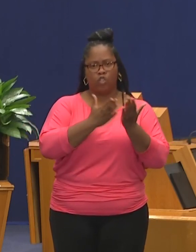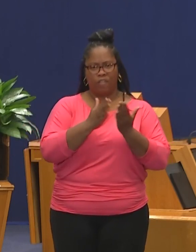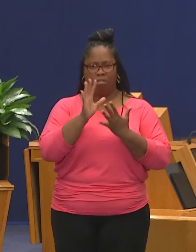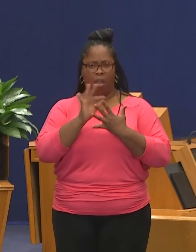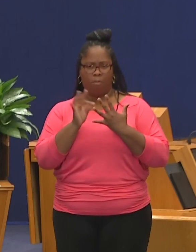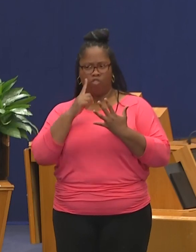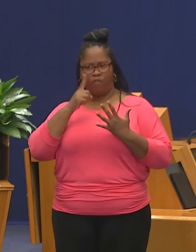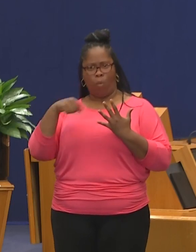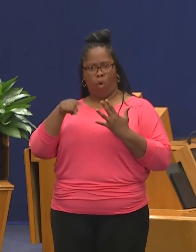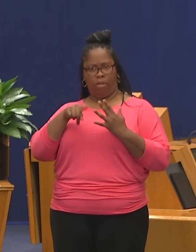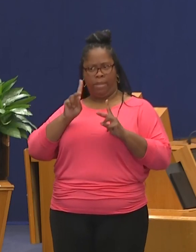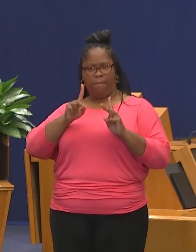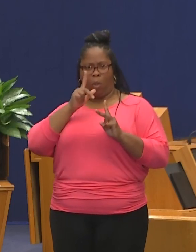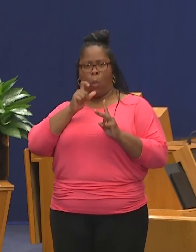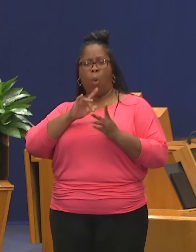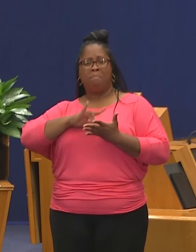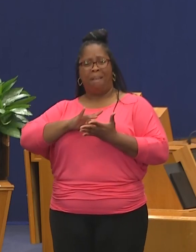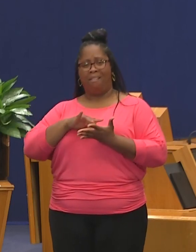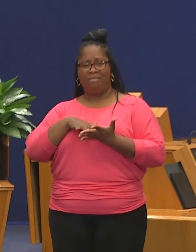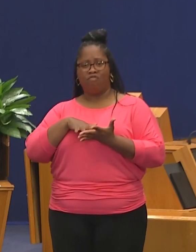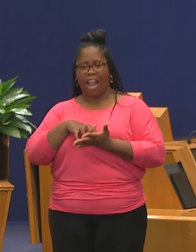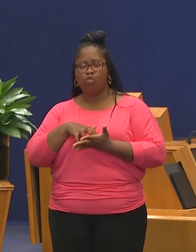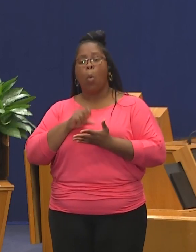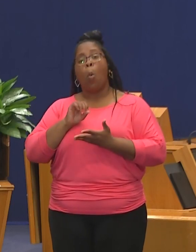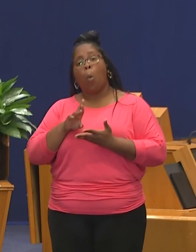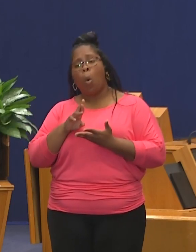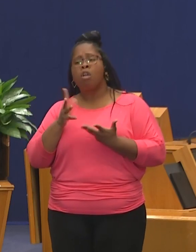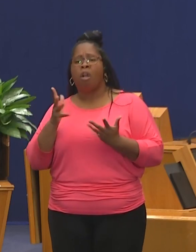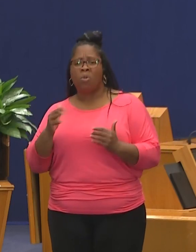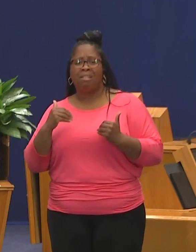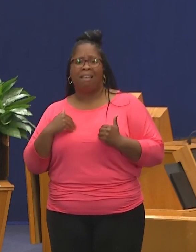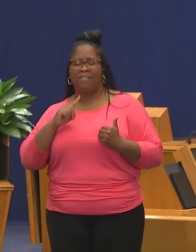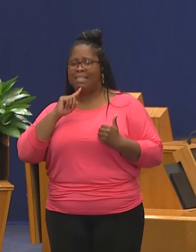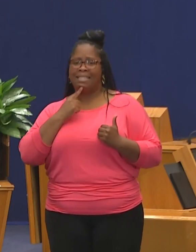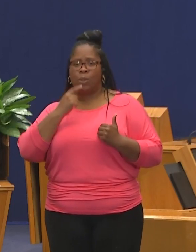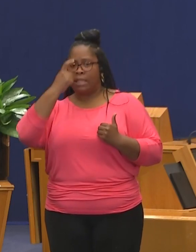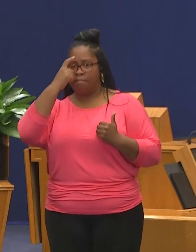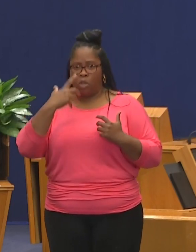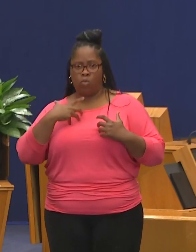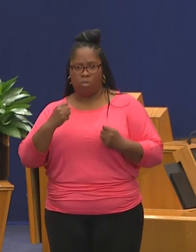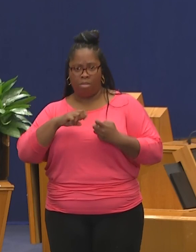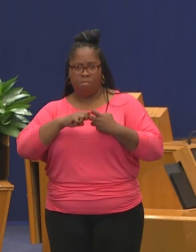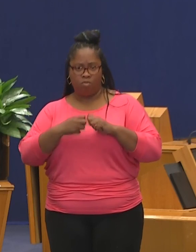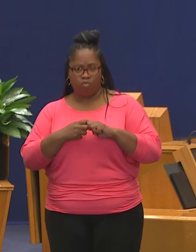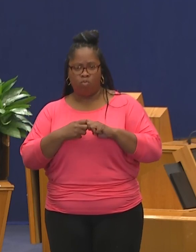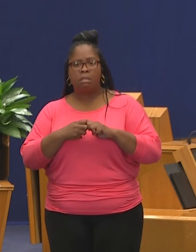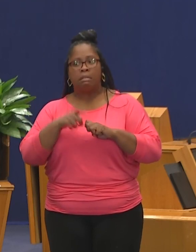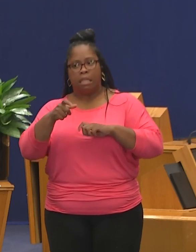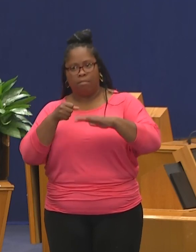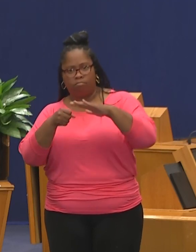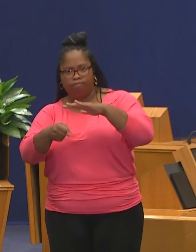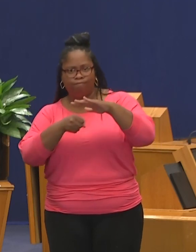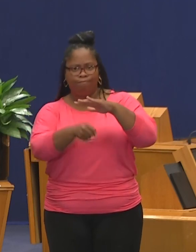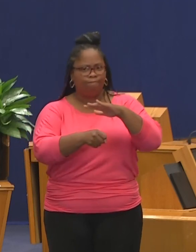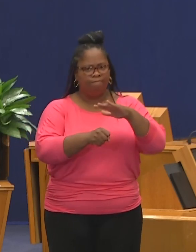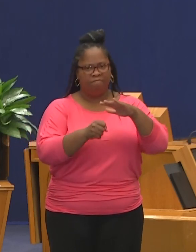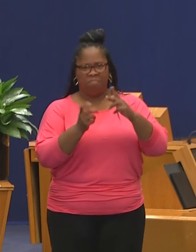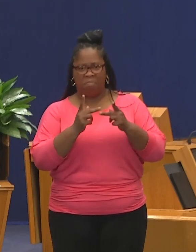SUPPORTIVE SERVICES OPTIONS FOR INDIVIDUALS WHO ARE MEDICALLY